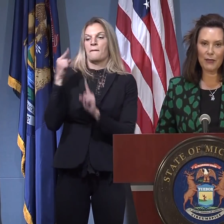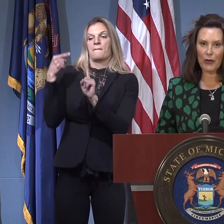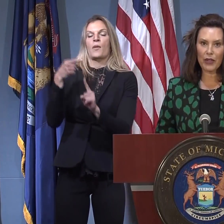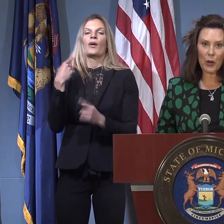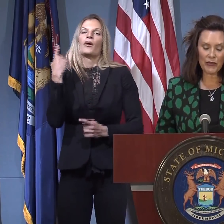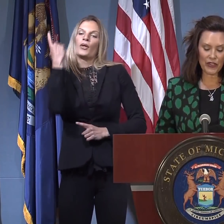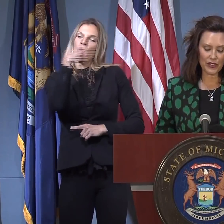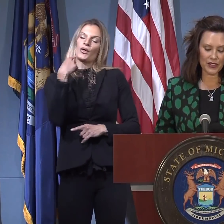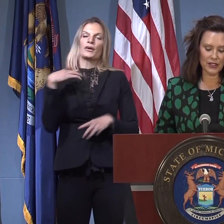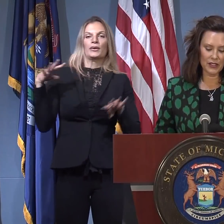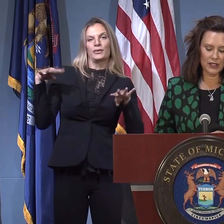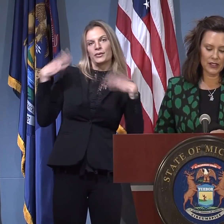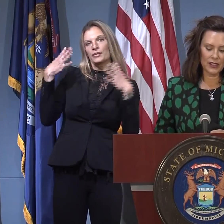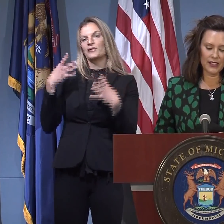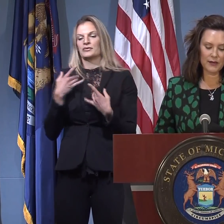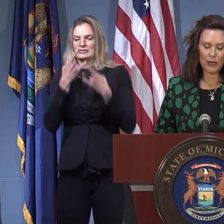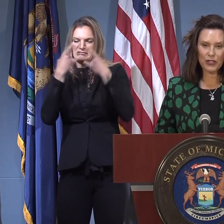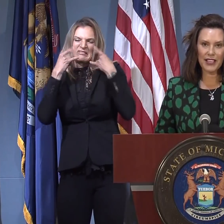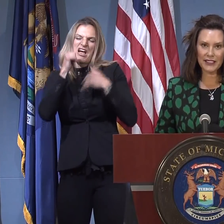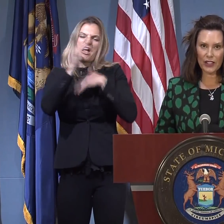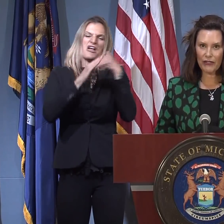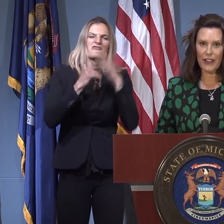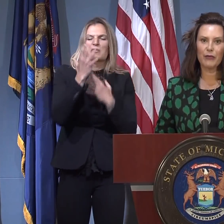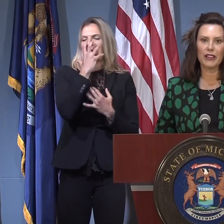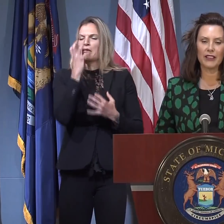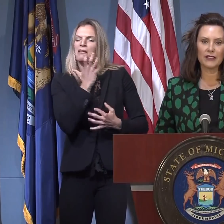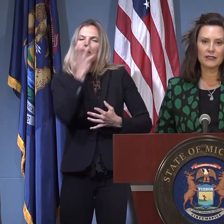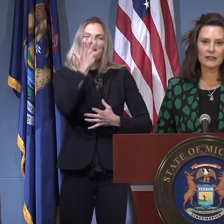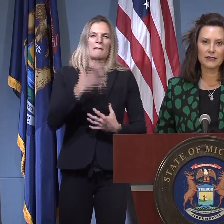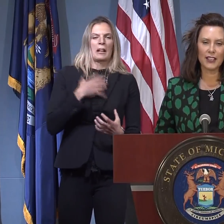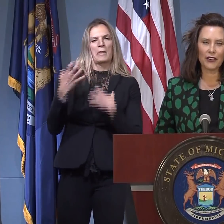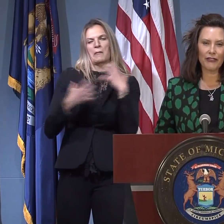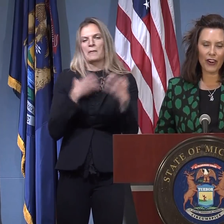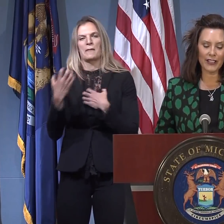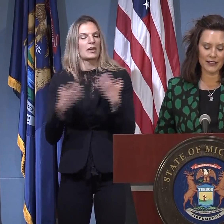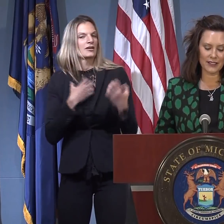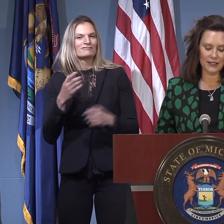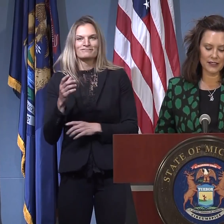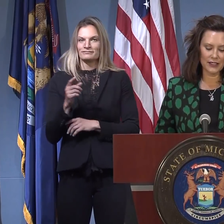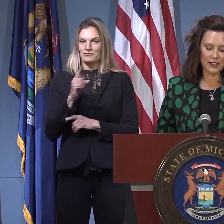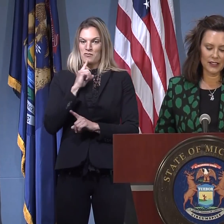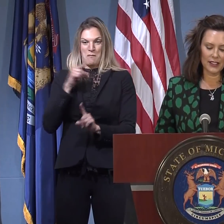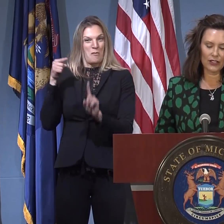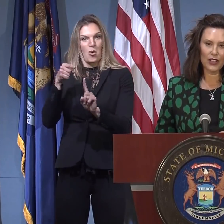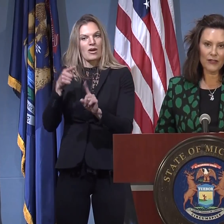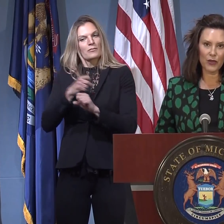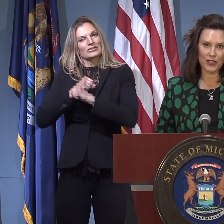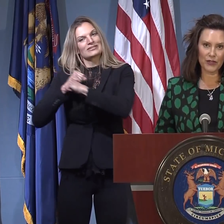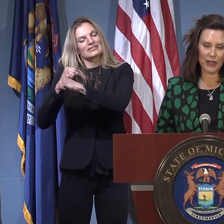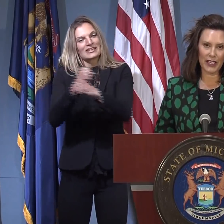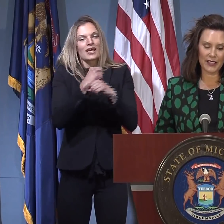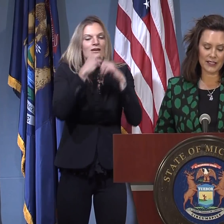GROWING HERE IN MICHIGAN. 1:00 THIS IS NOT ABOUT VANITY, ITS NOT ABOUT COMFORT, IT IS